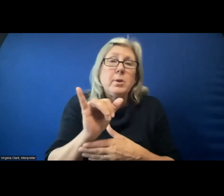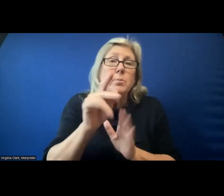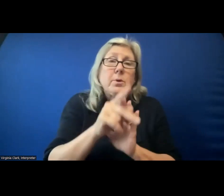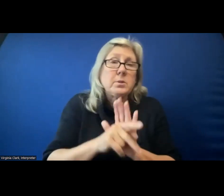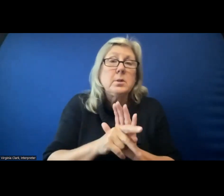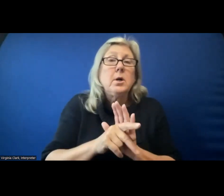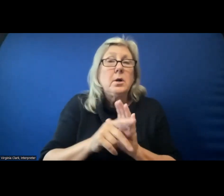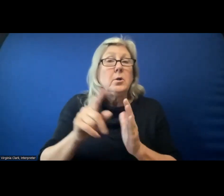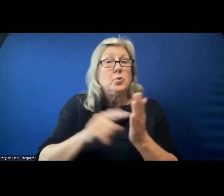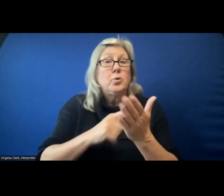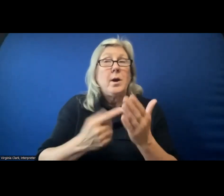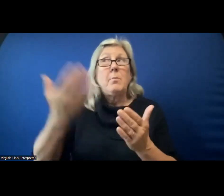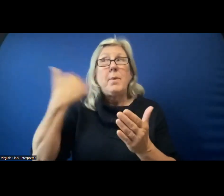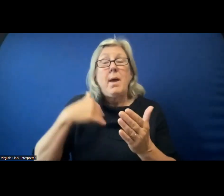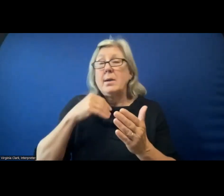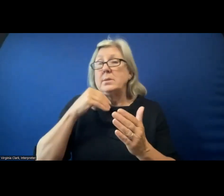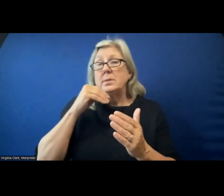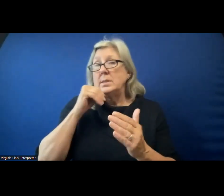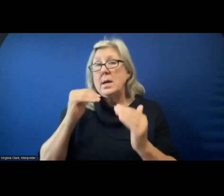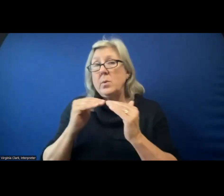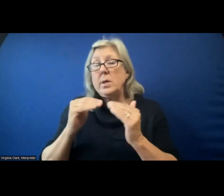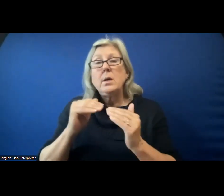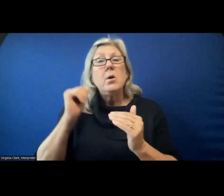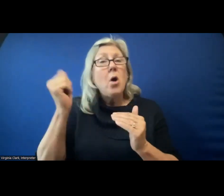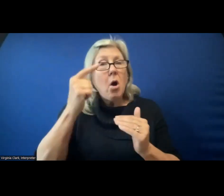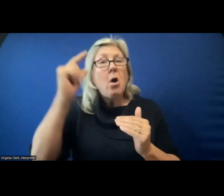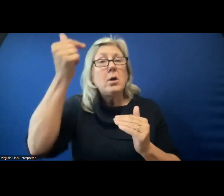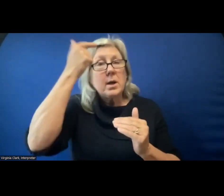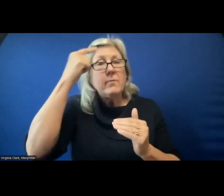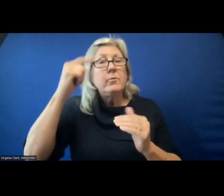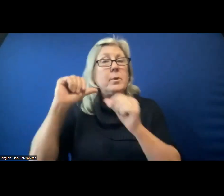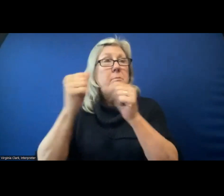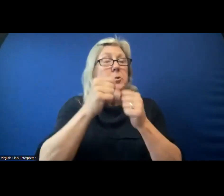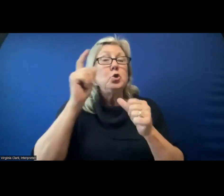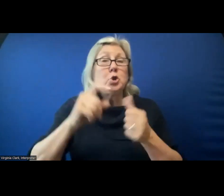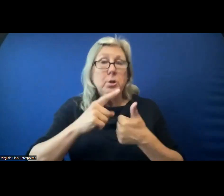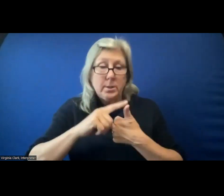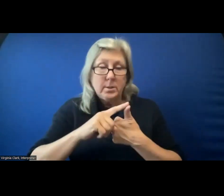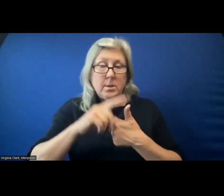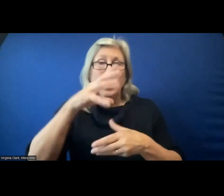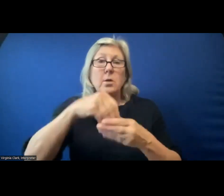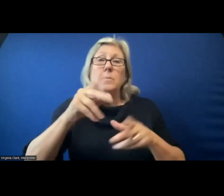past equities, that old government entities should, A, include persons with disabilities